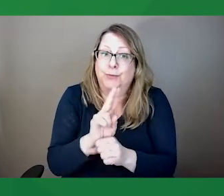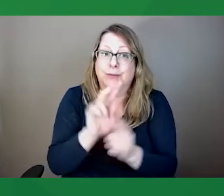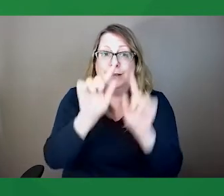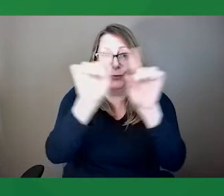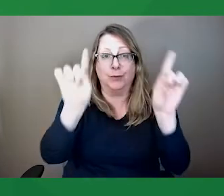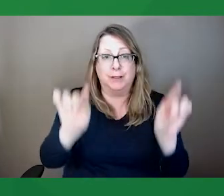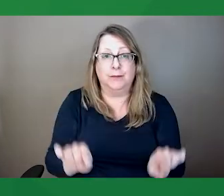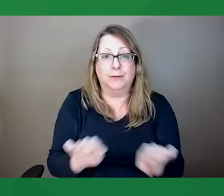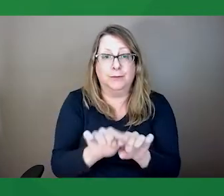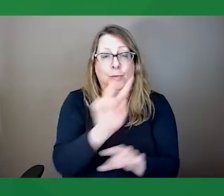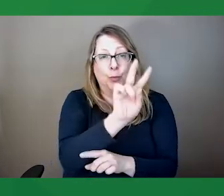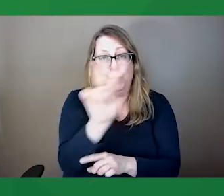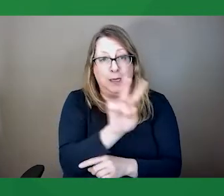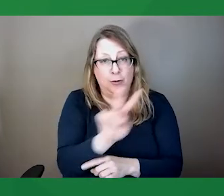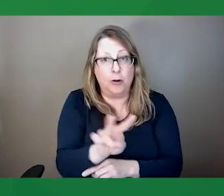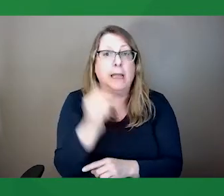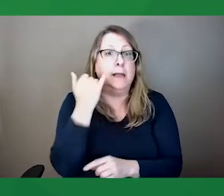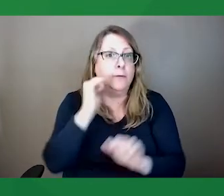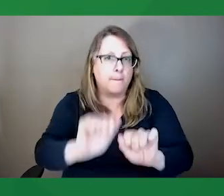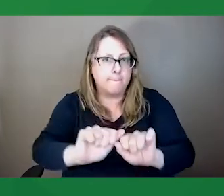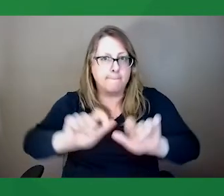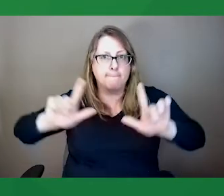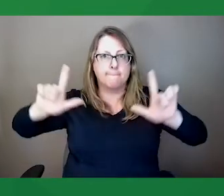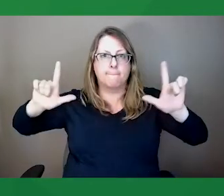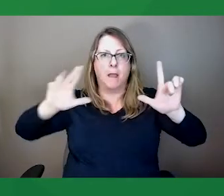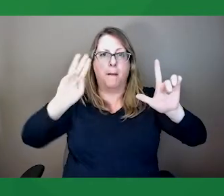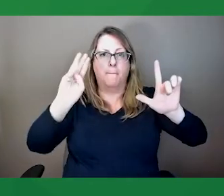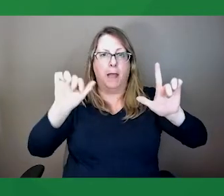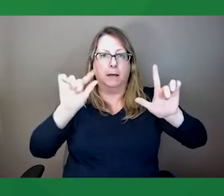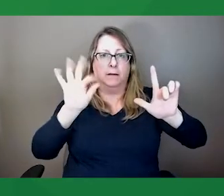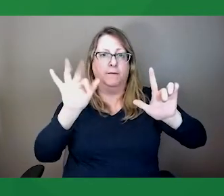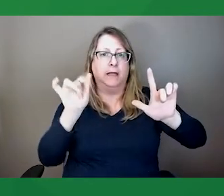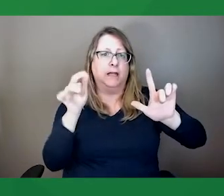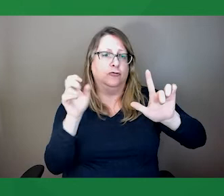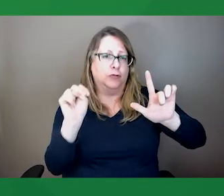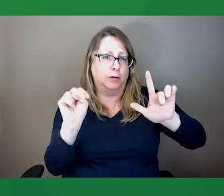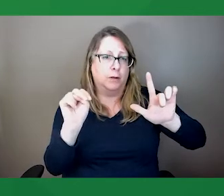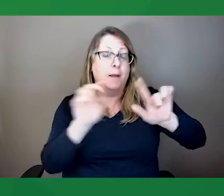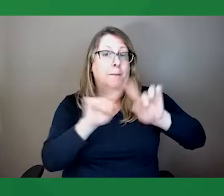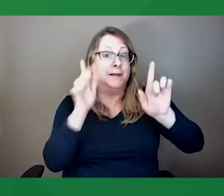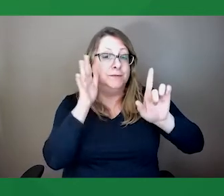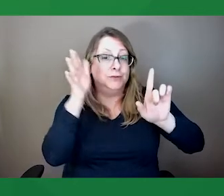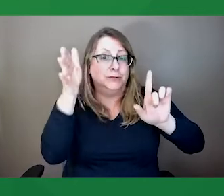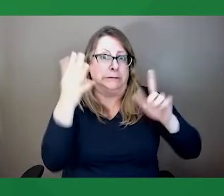I know, personally I do use it. However, the futures in there are not going to be the same.